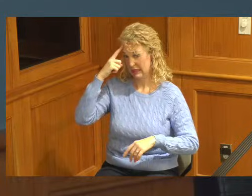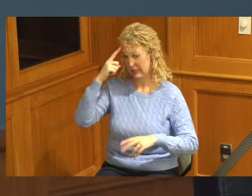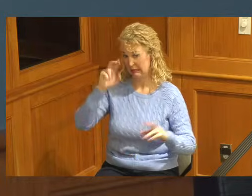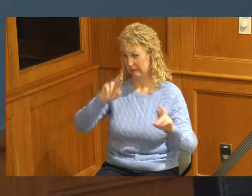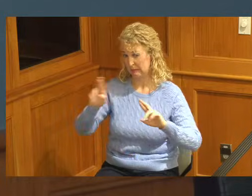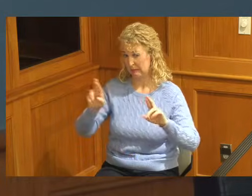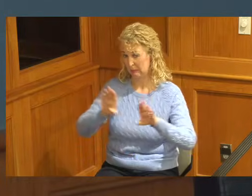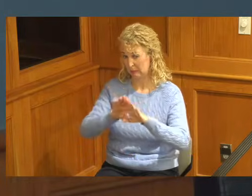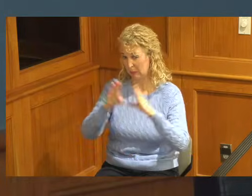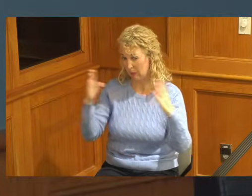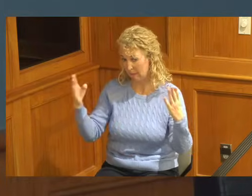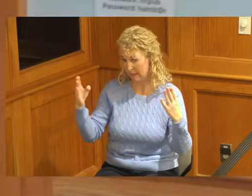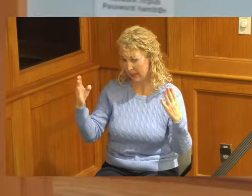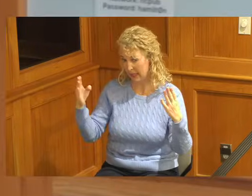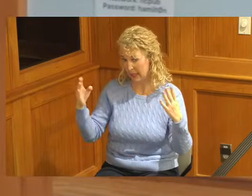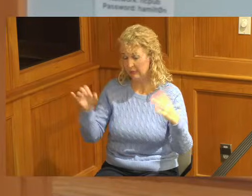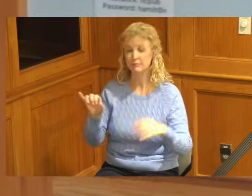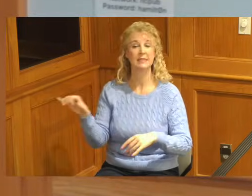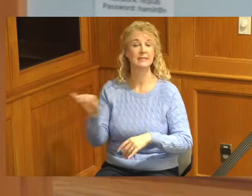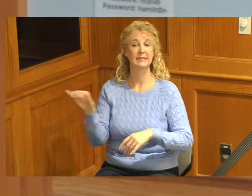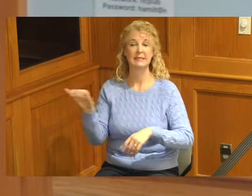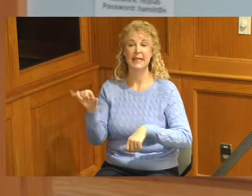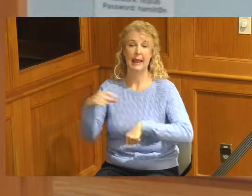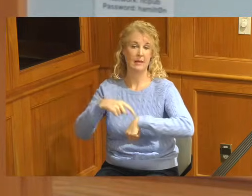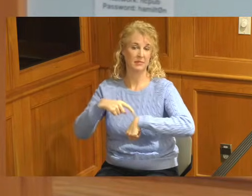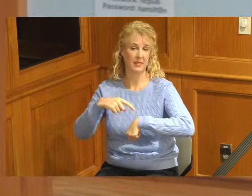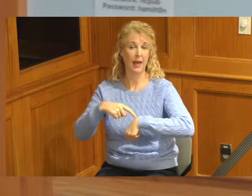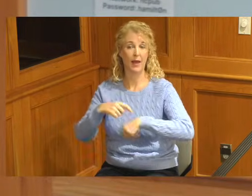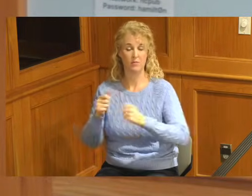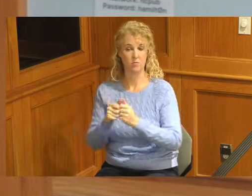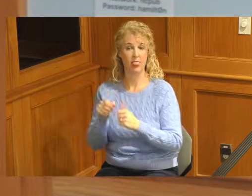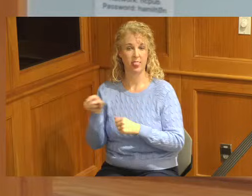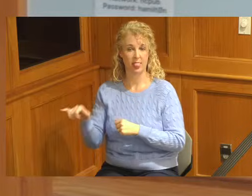same boat we're doing, which is actually the exact same conversation we're having with them where so